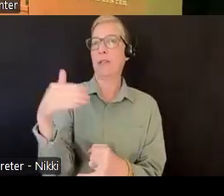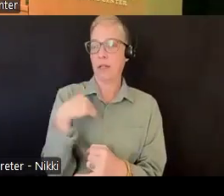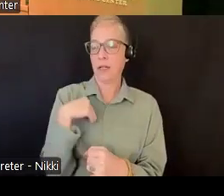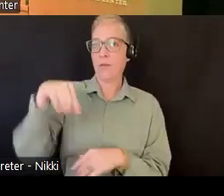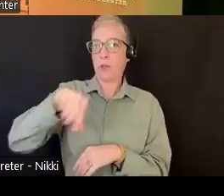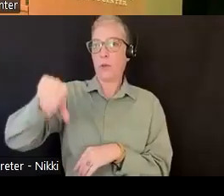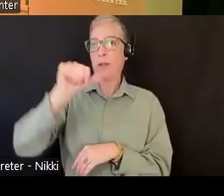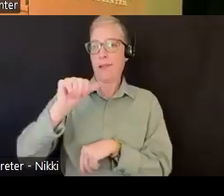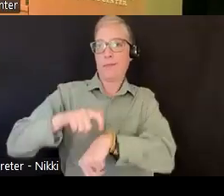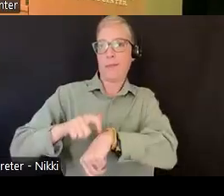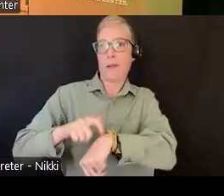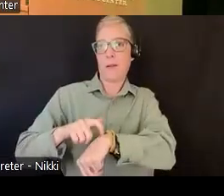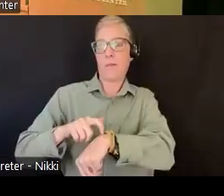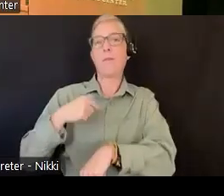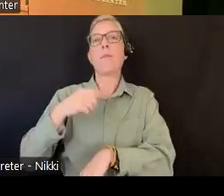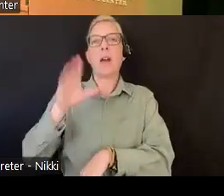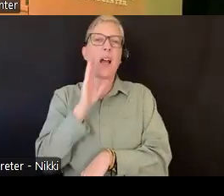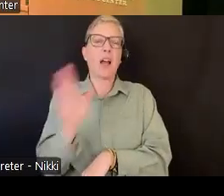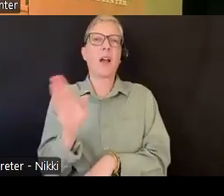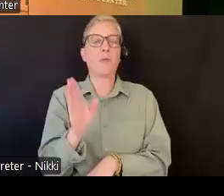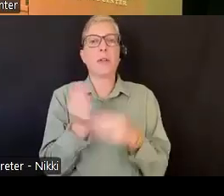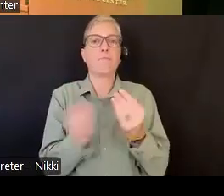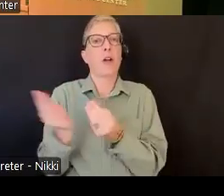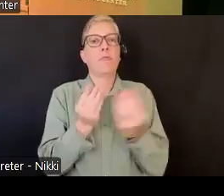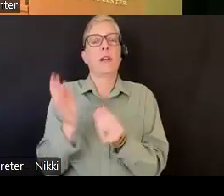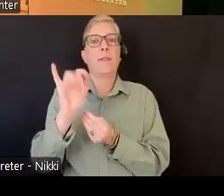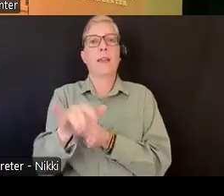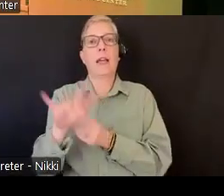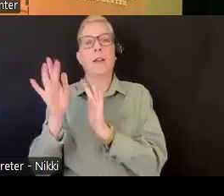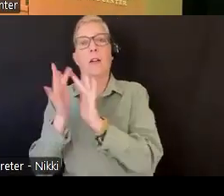questions both from within the room plus or minus some peanut gallery commentary as well